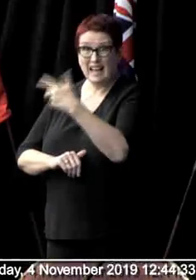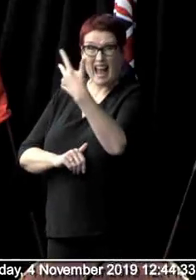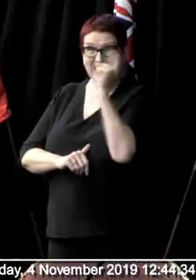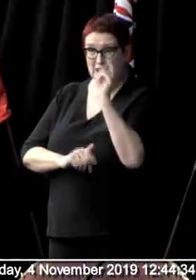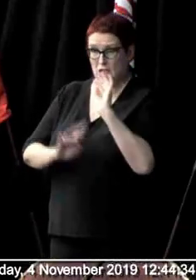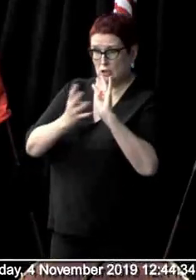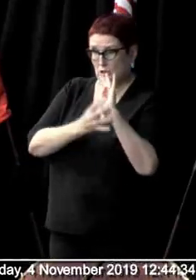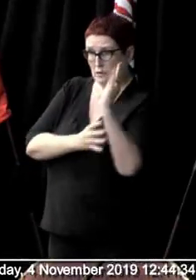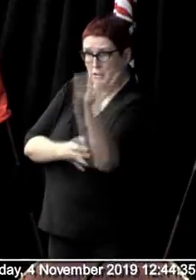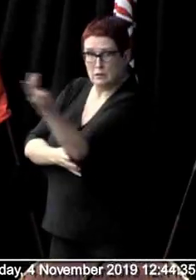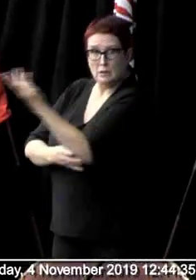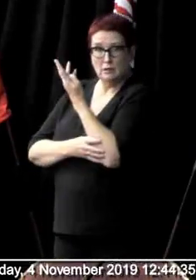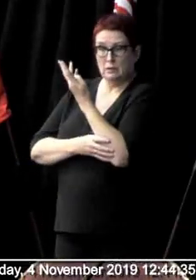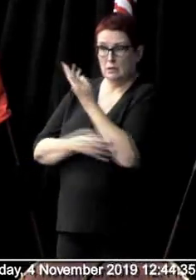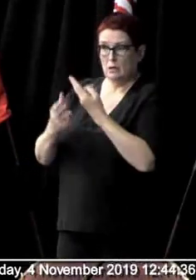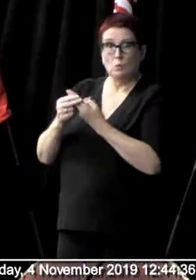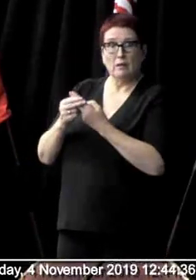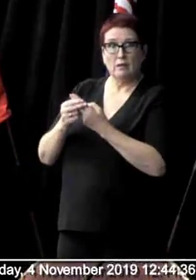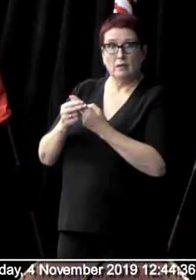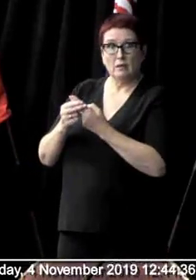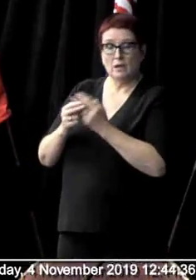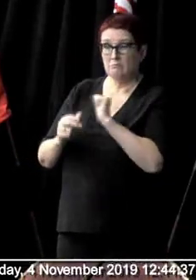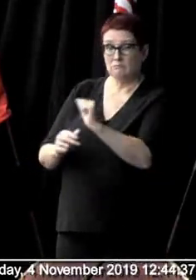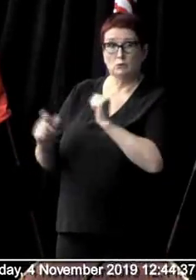sitting at the table with [REDACTED]’s picture in the middle of the table all